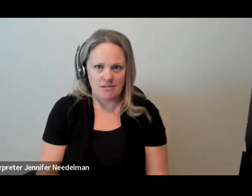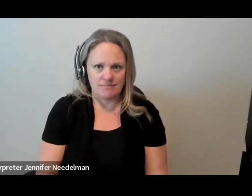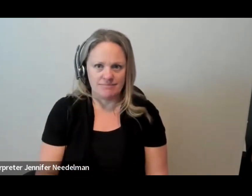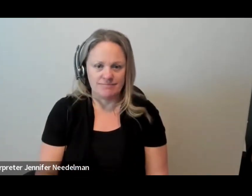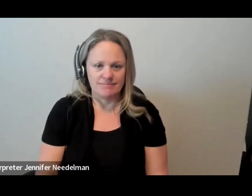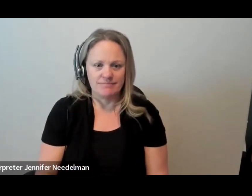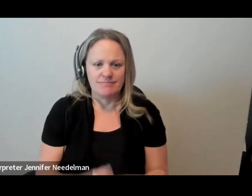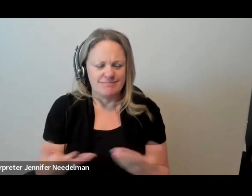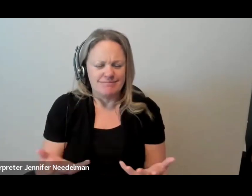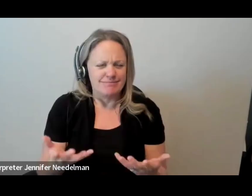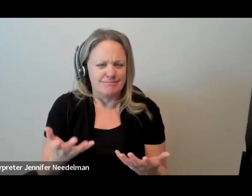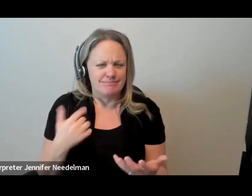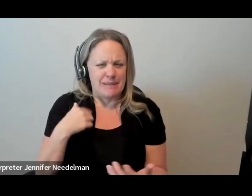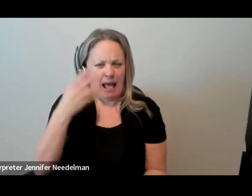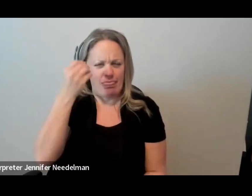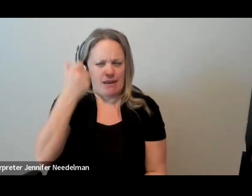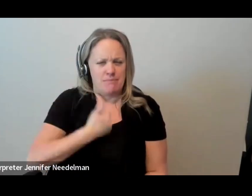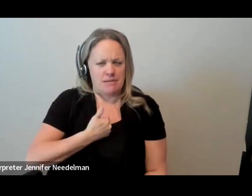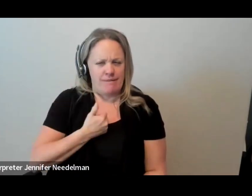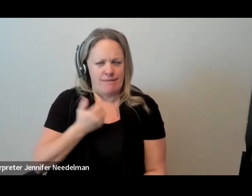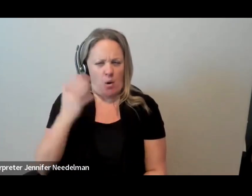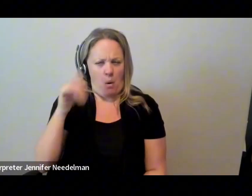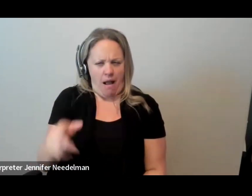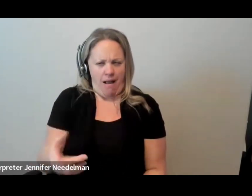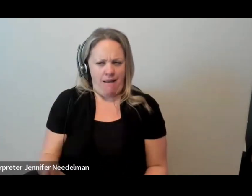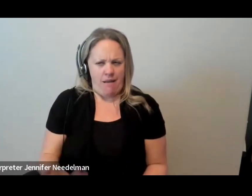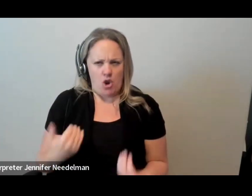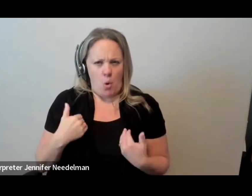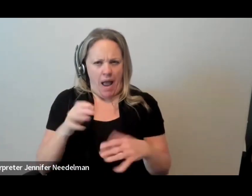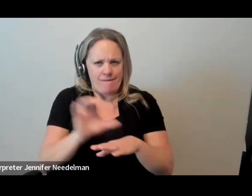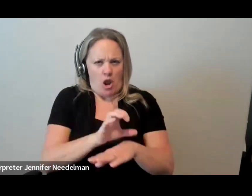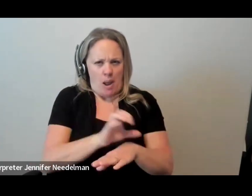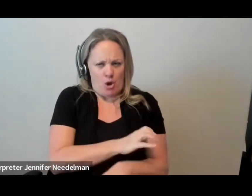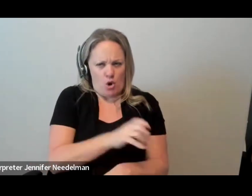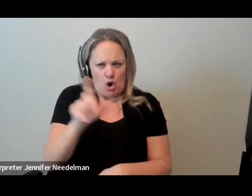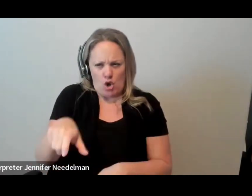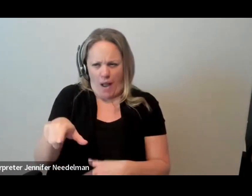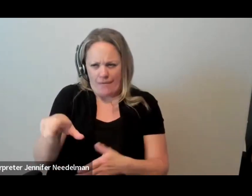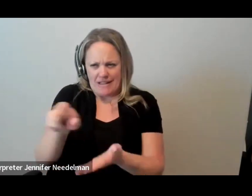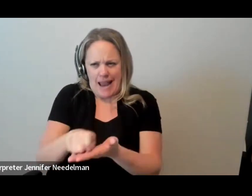but I have to be like, why, you know, you have a computer, you, you gotta take notes anyway, it's unethical